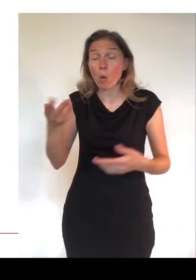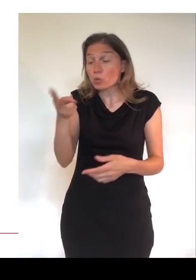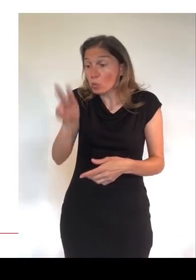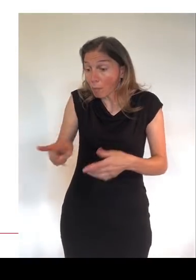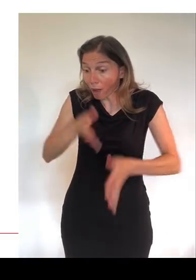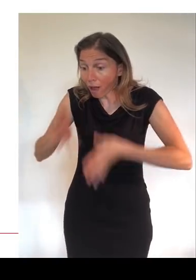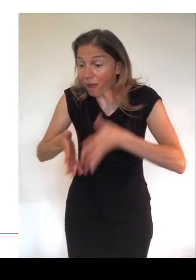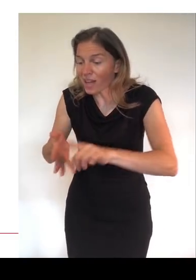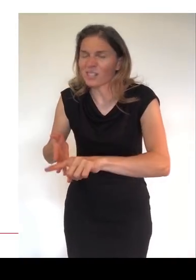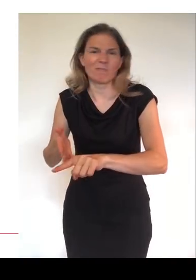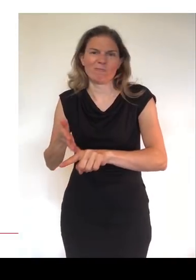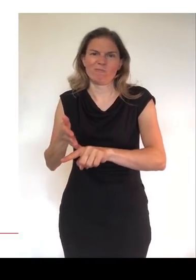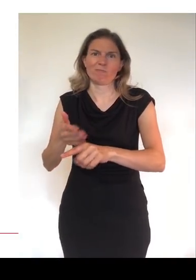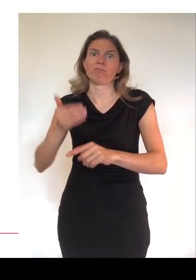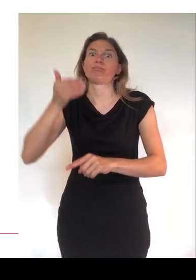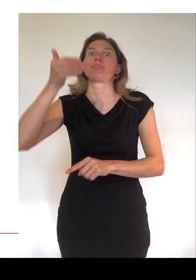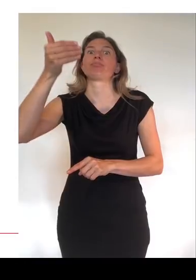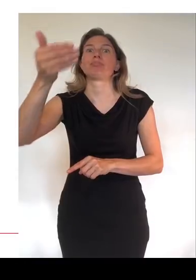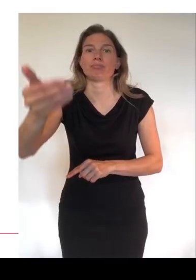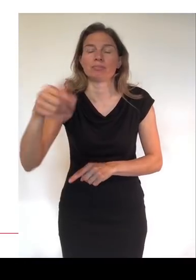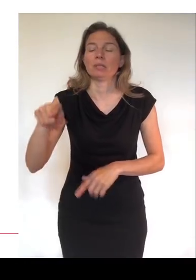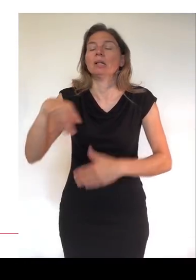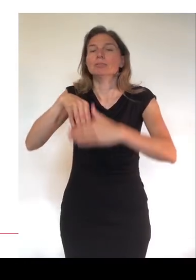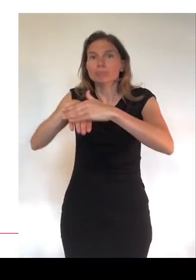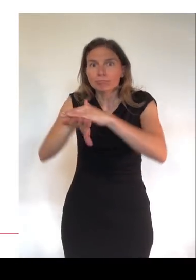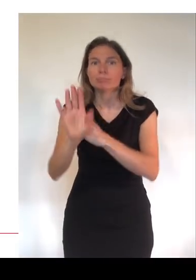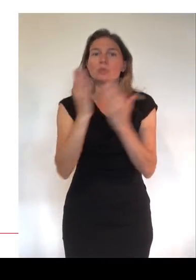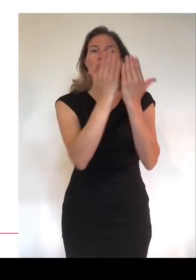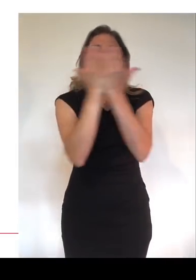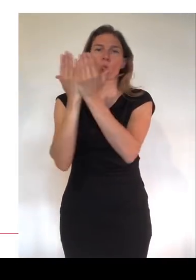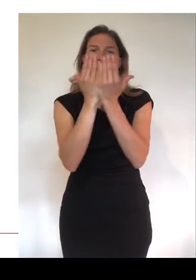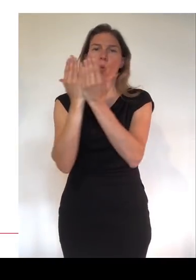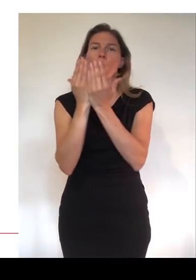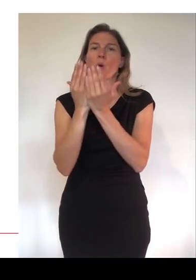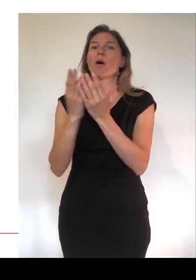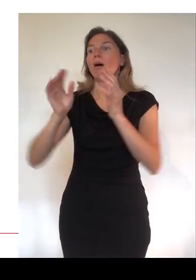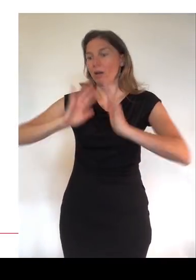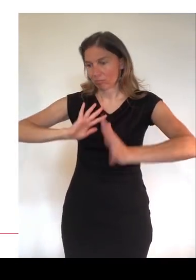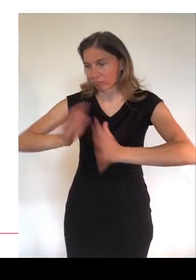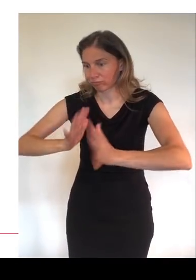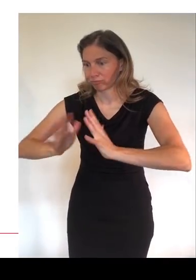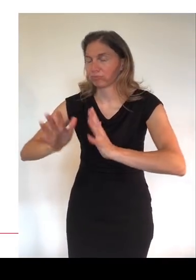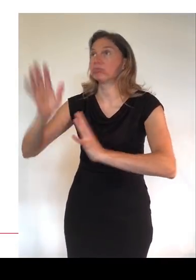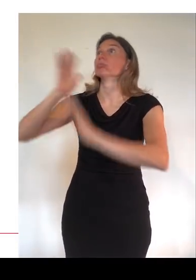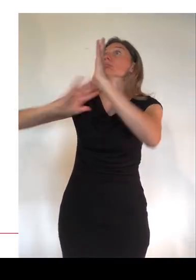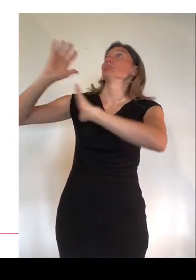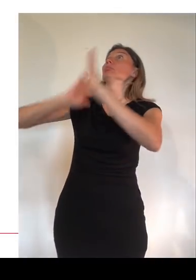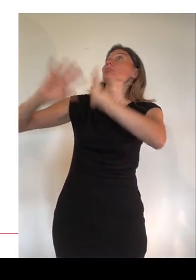school so they're 0 in 0 to 12 months is no longer age it's a